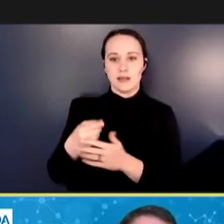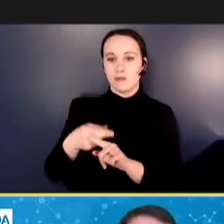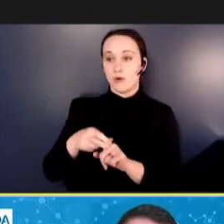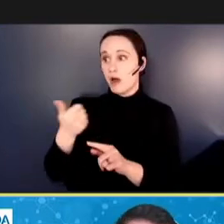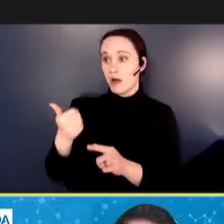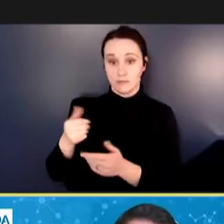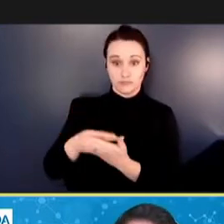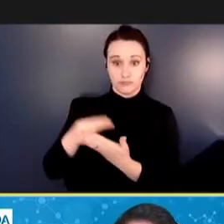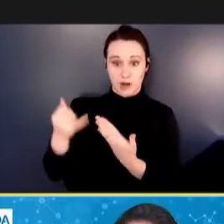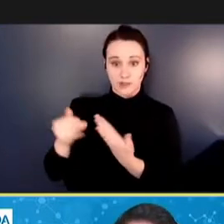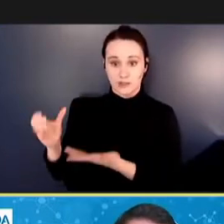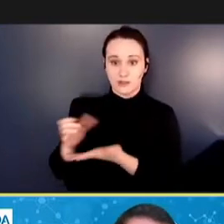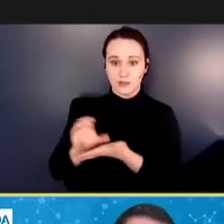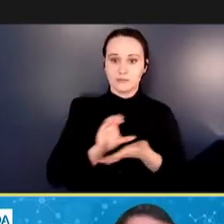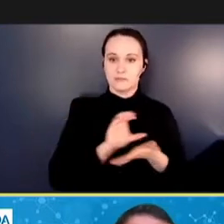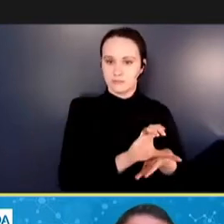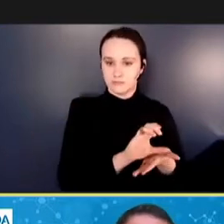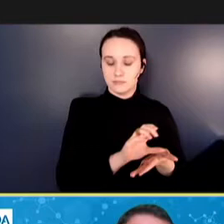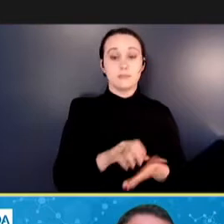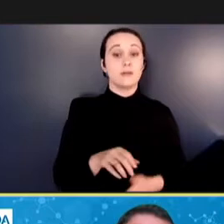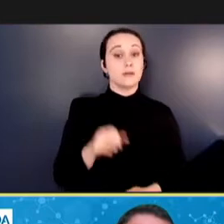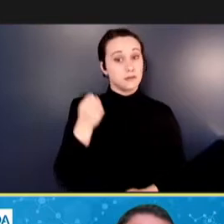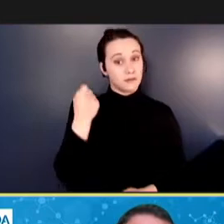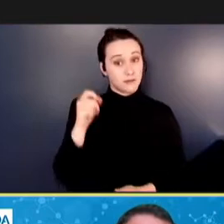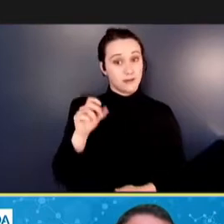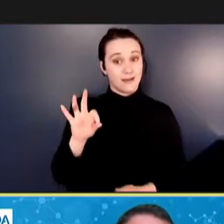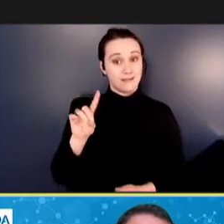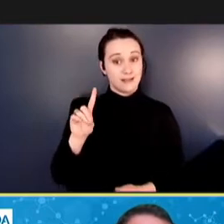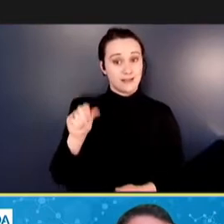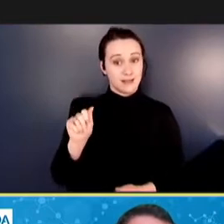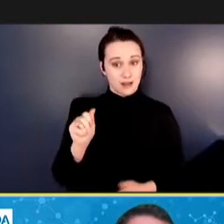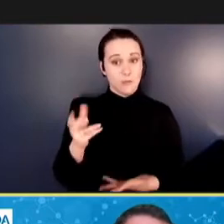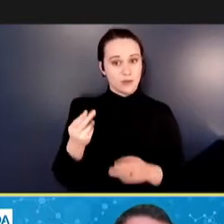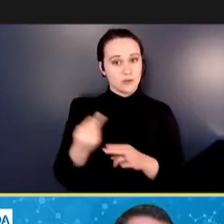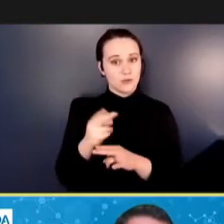And just like everybody else, the FDA is looking to use AI to help us internally